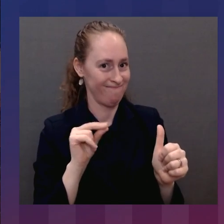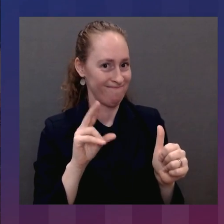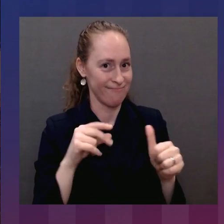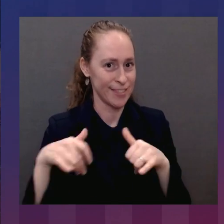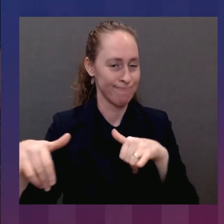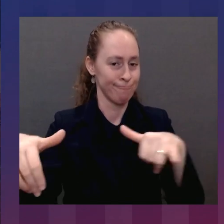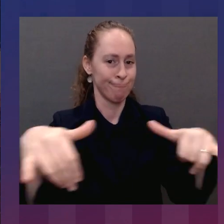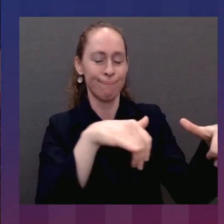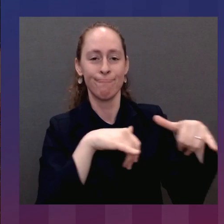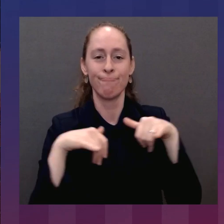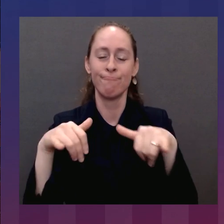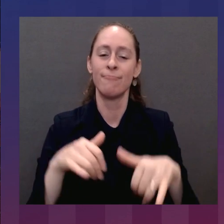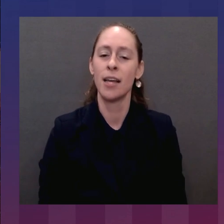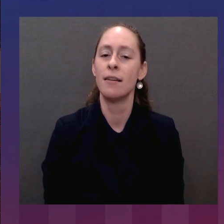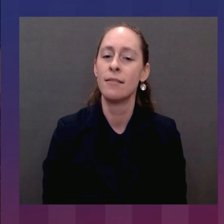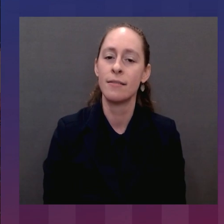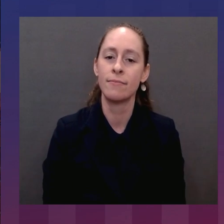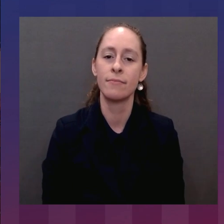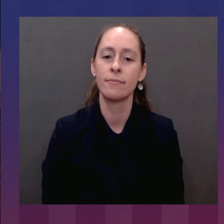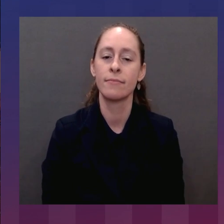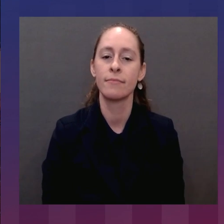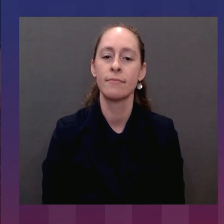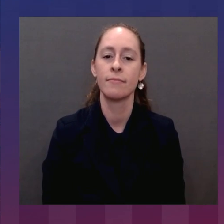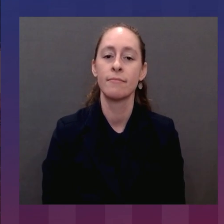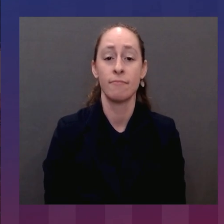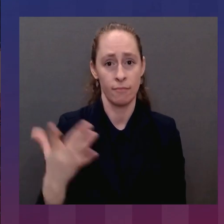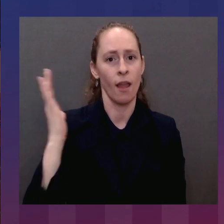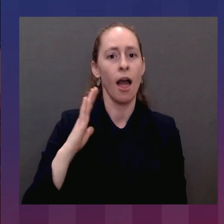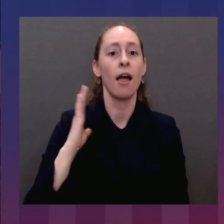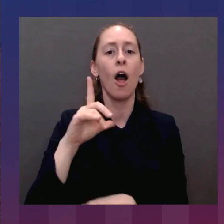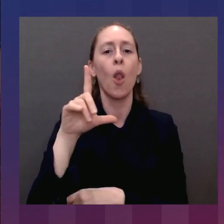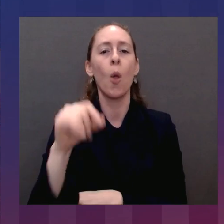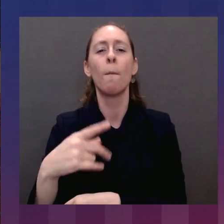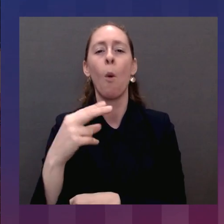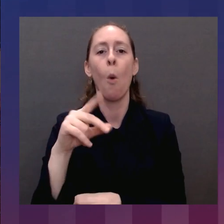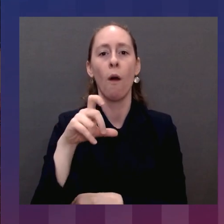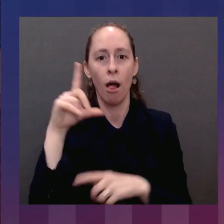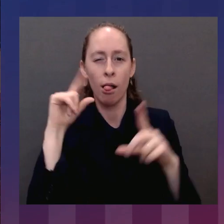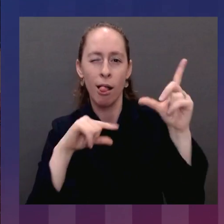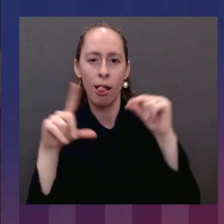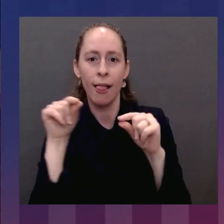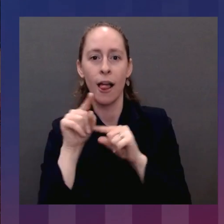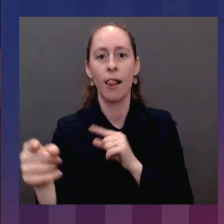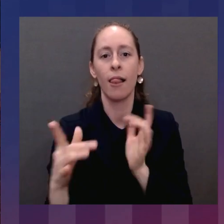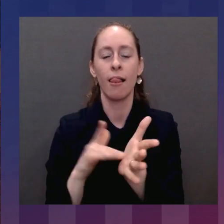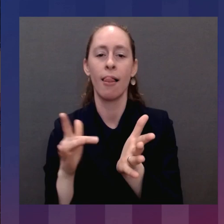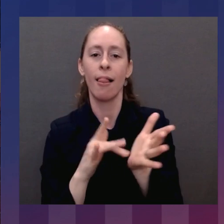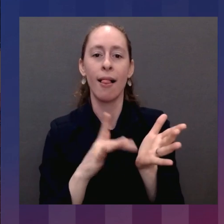who pay a lower tax rate than a teacher and a firefighter. So that's my plan. But we will go in more detail later.